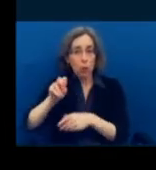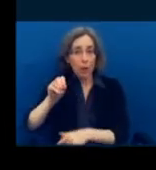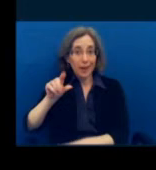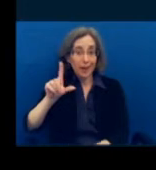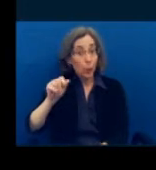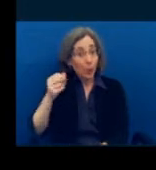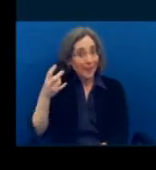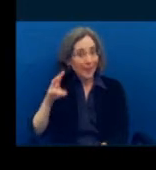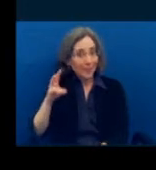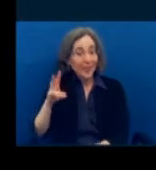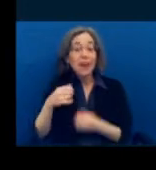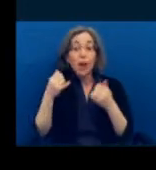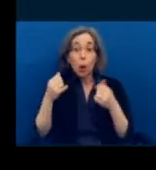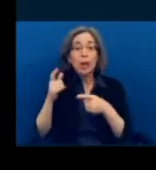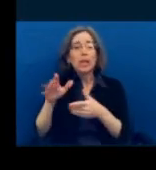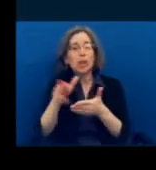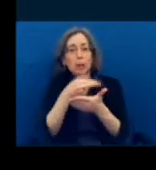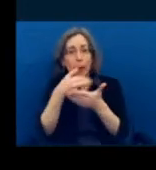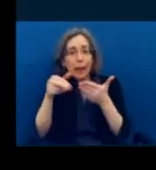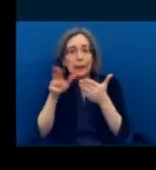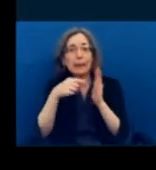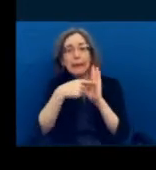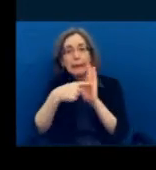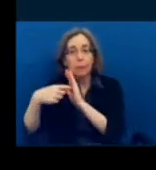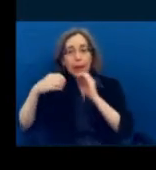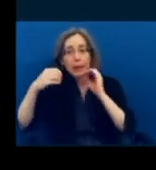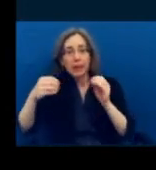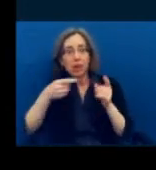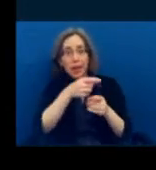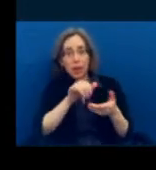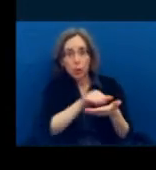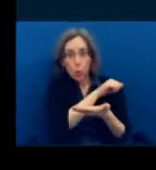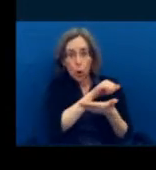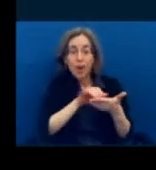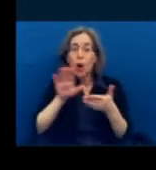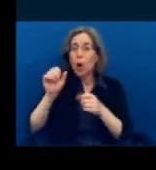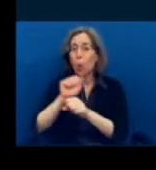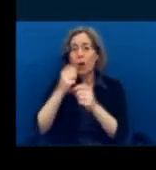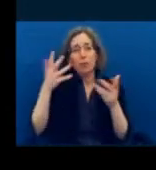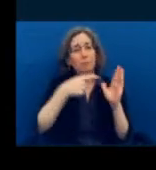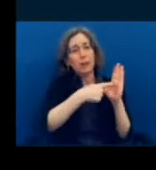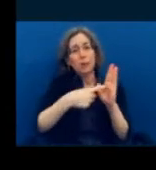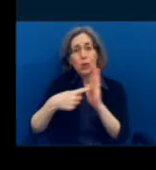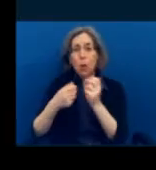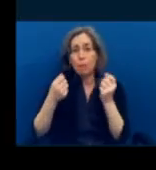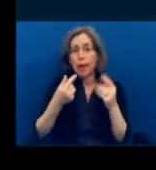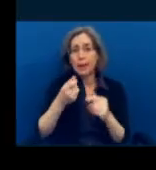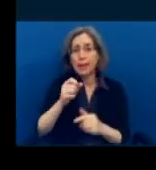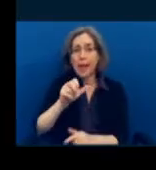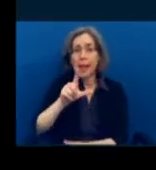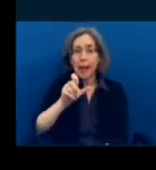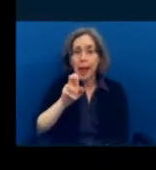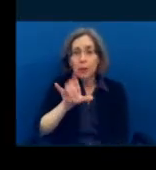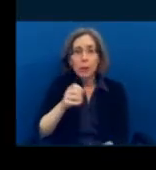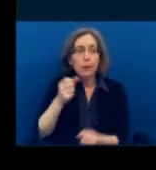PAINTING EXHIBITING AND TEACHING IN NEW YORK. HER WORK HAS BEEN EXHIBITED IN GALLERIES AND MUSEUMS IN THE NEW YORK CITY AREA AND HER WORK